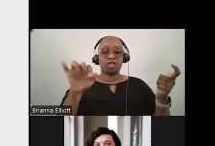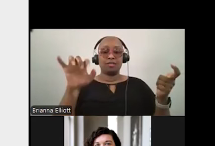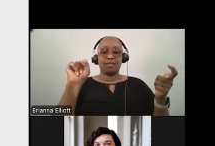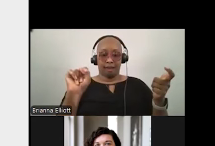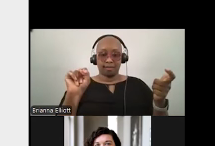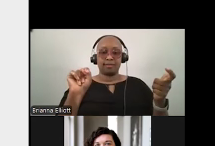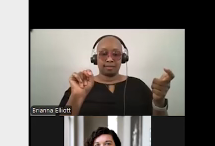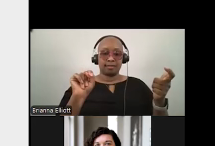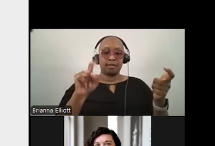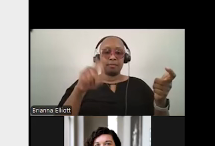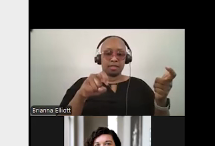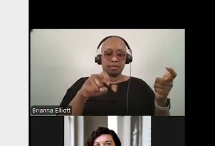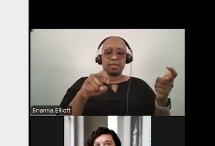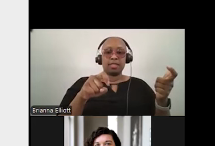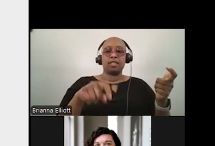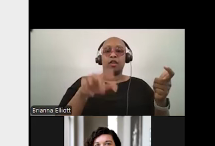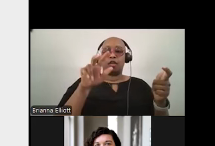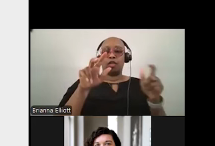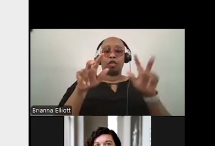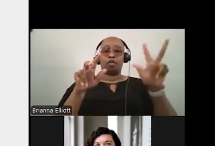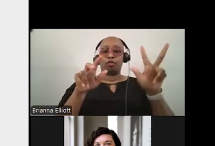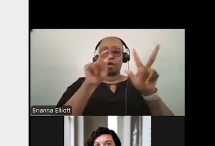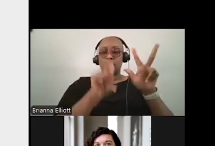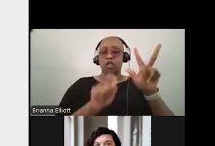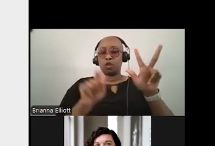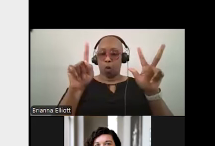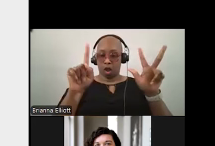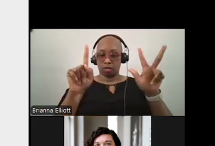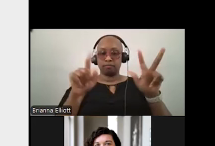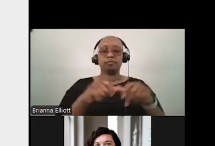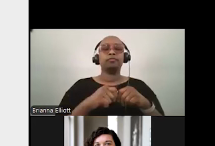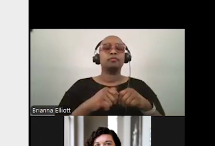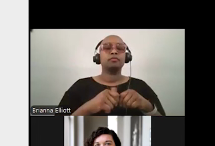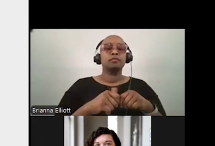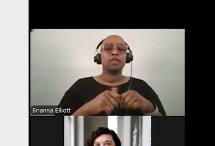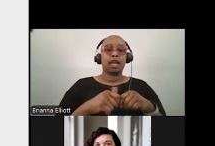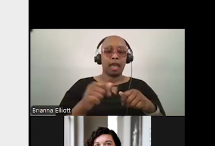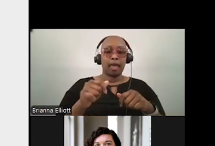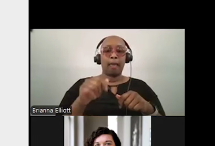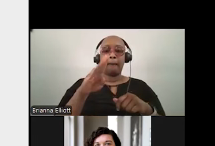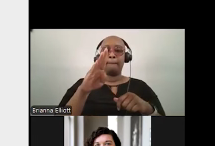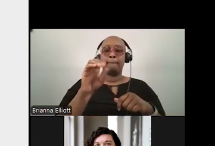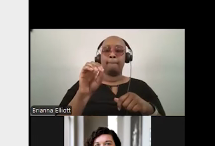And non-ext elements also have to meet those same contrast requirements. How can I possibly know if